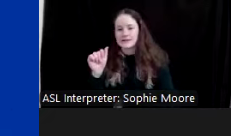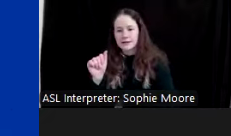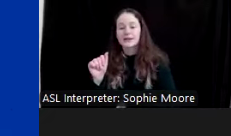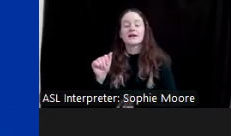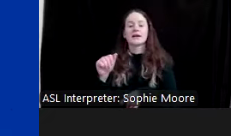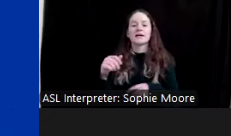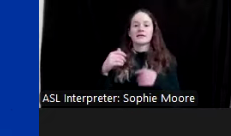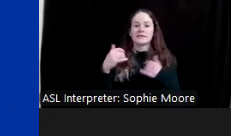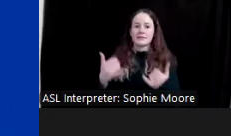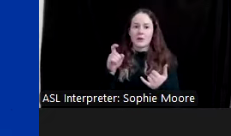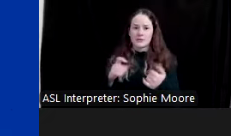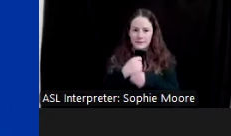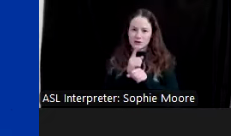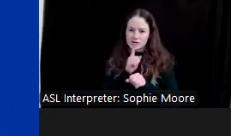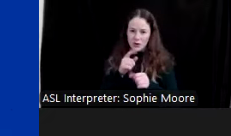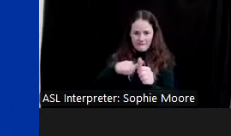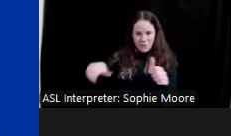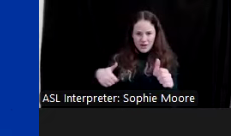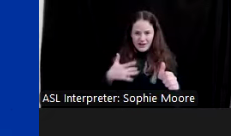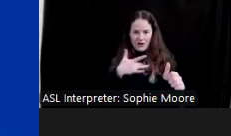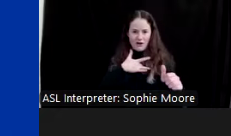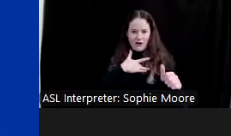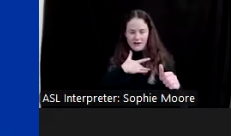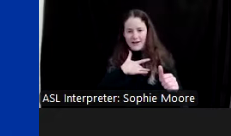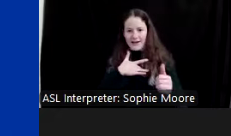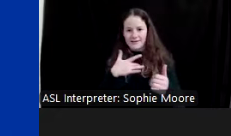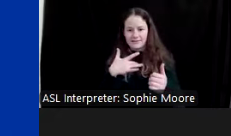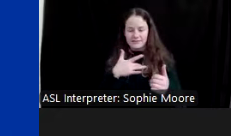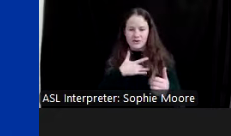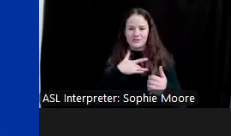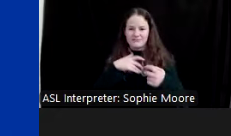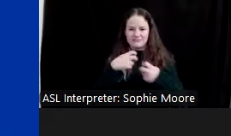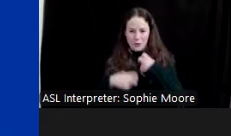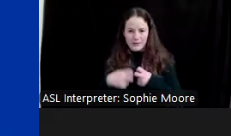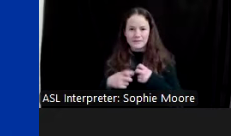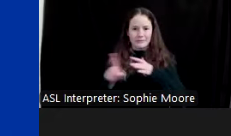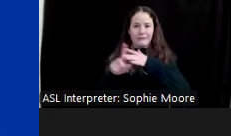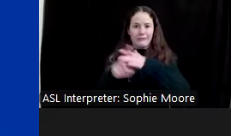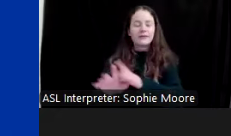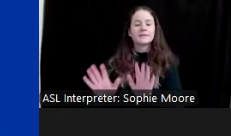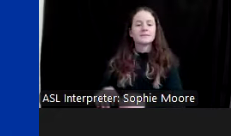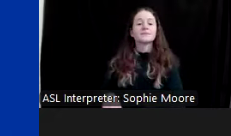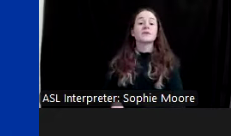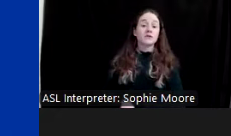adaptations is we have to make sure that there's parity. So, we change some of the rules. Um if anyone here is a tennis player, adapted tennis, you're in a